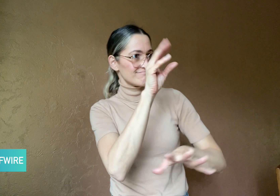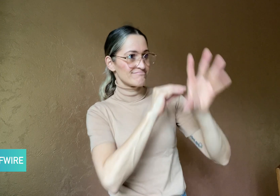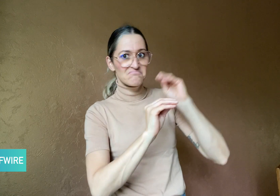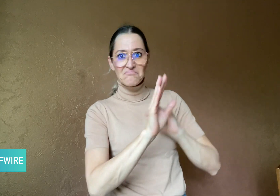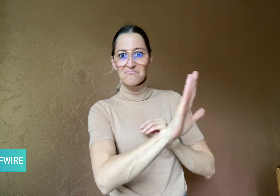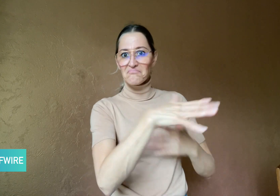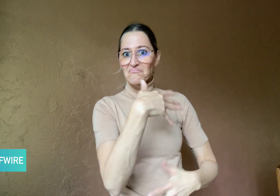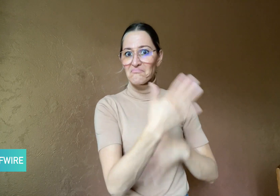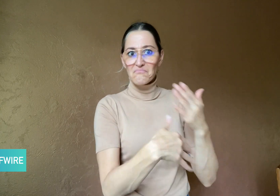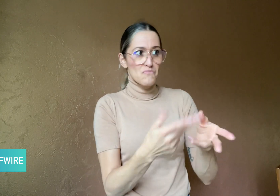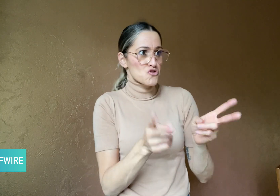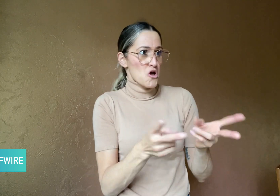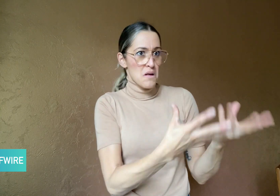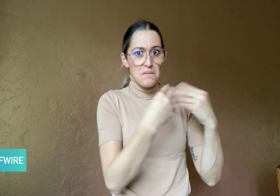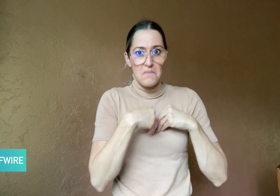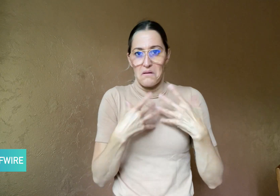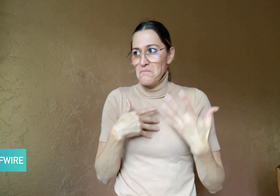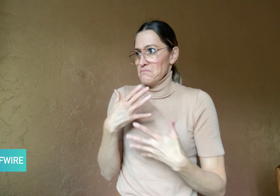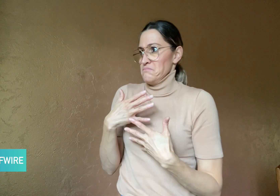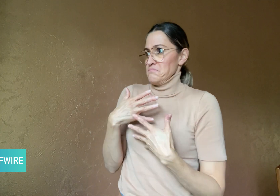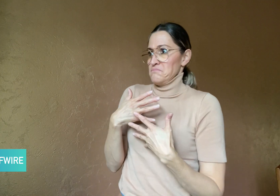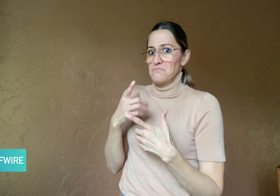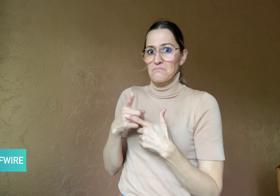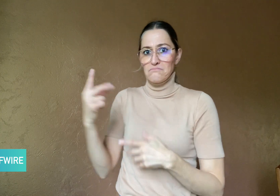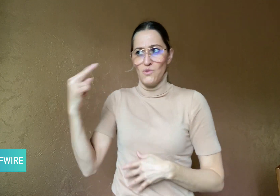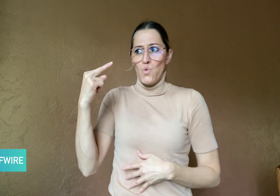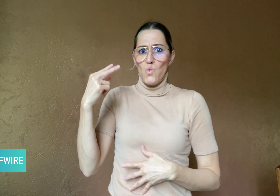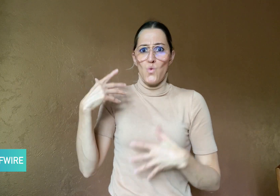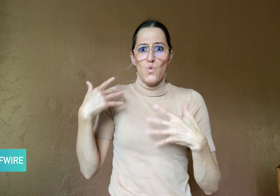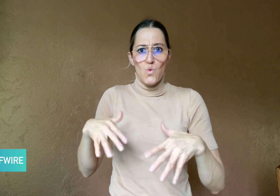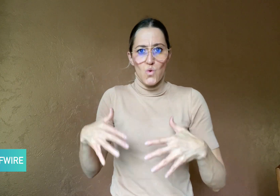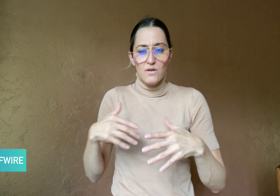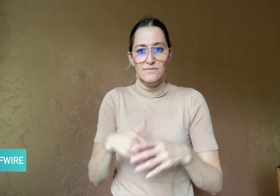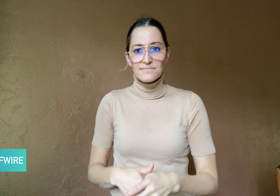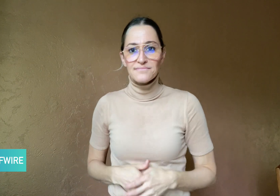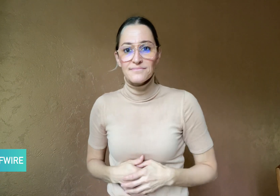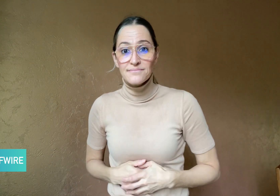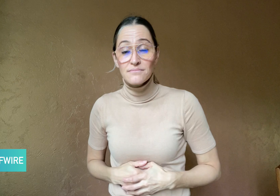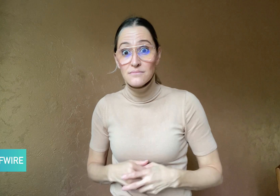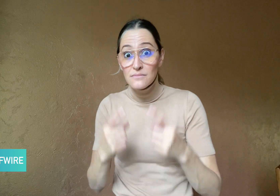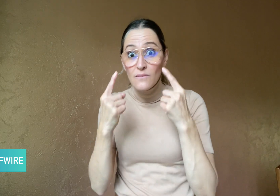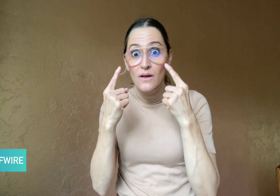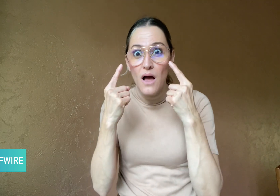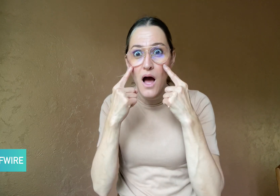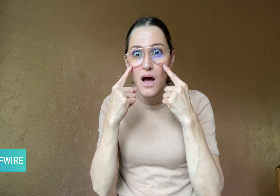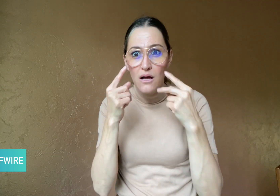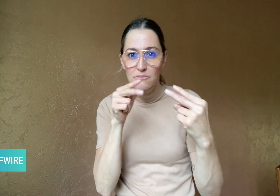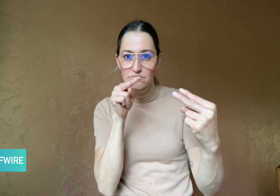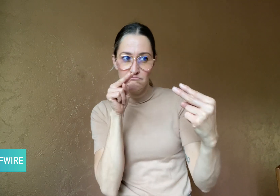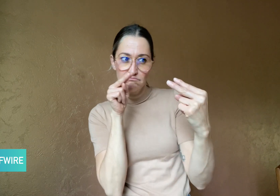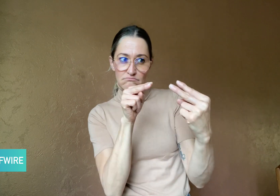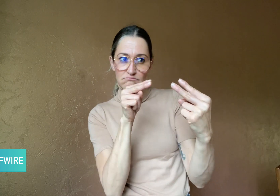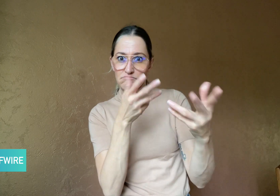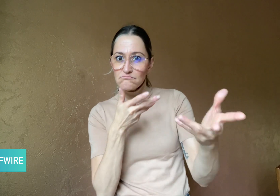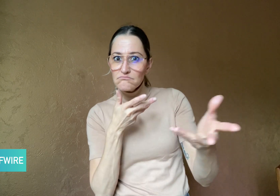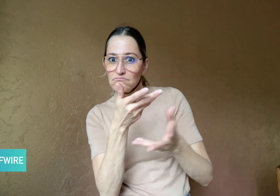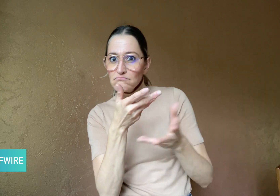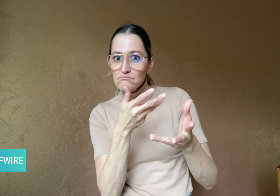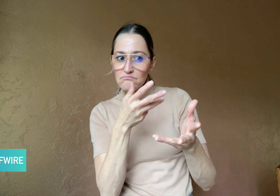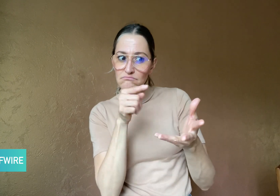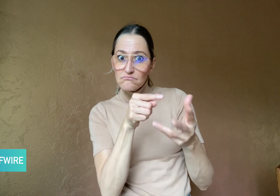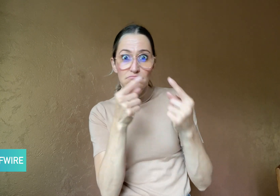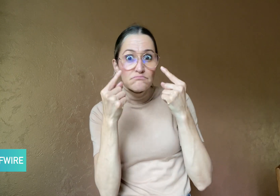behavior. Emphasizing eye contact is normal in Deaf culture